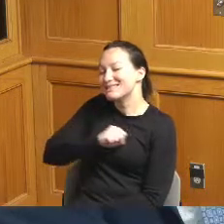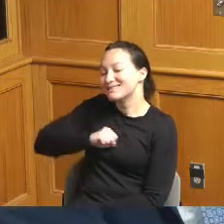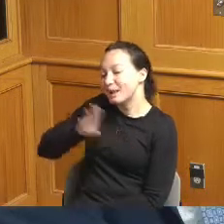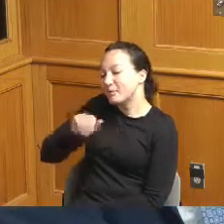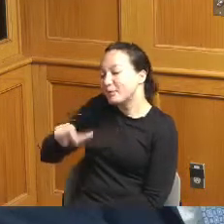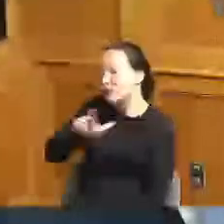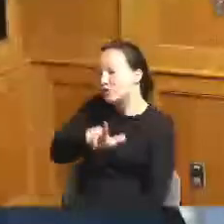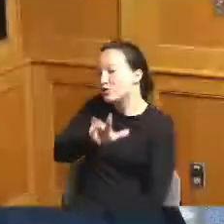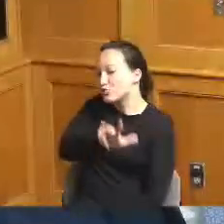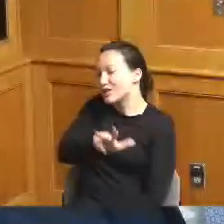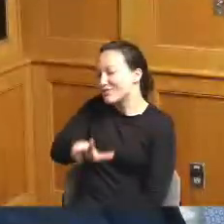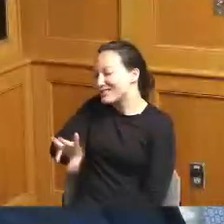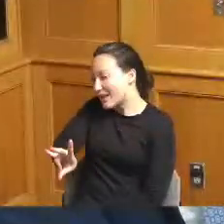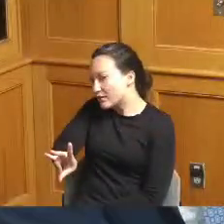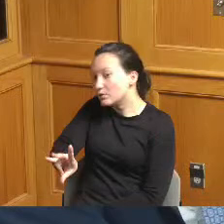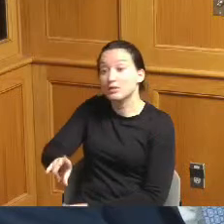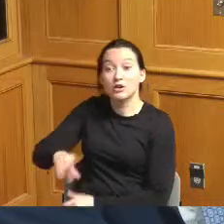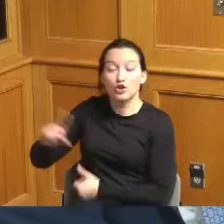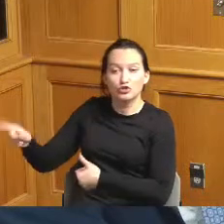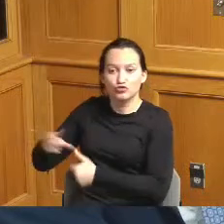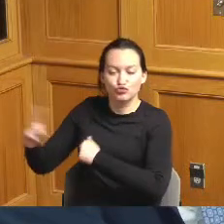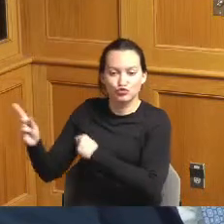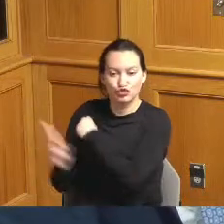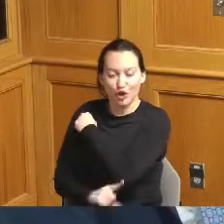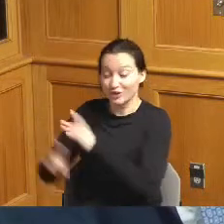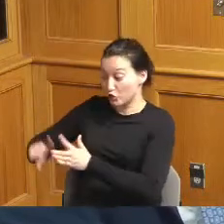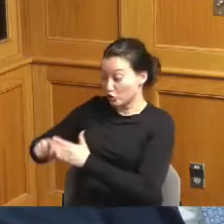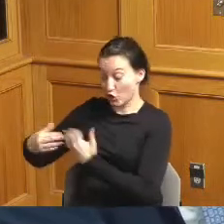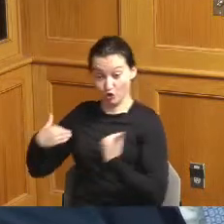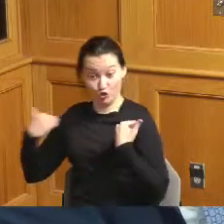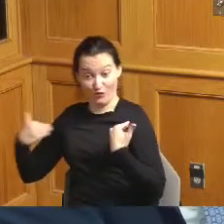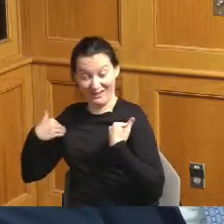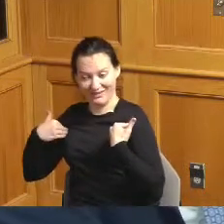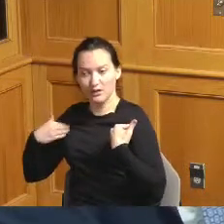youth who their charge originated in Juvenile Courts they were bound over they're being tried